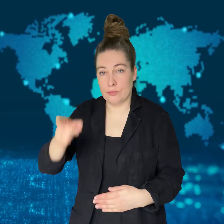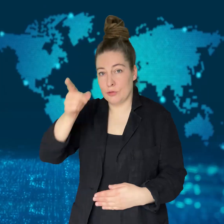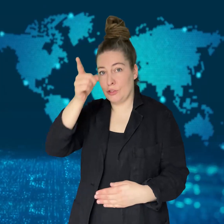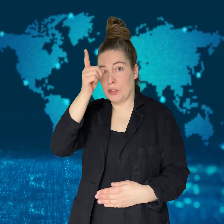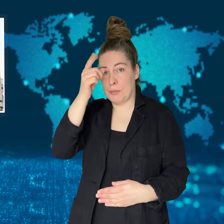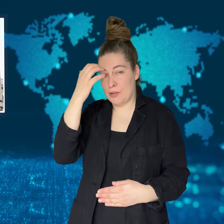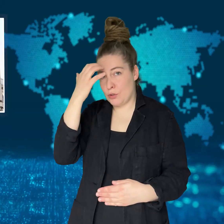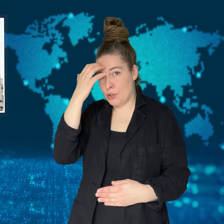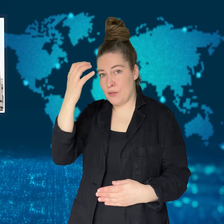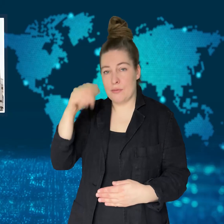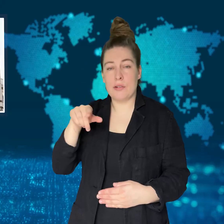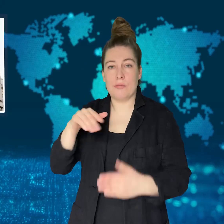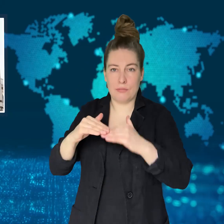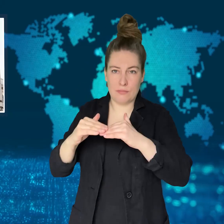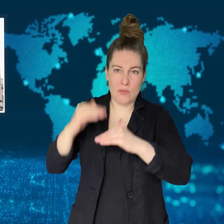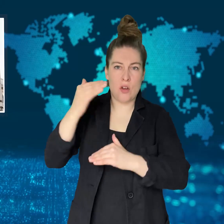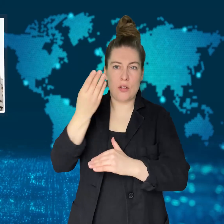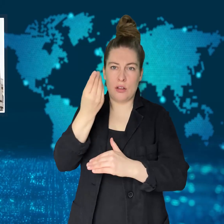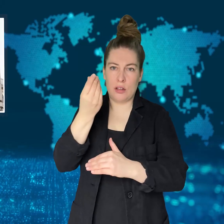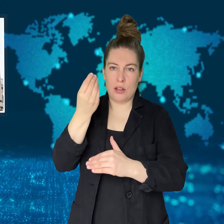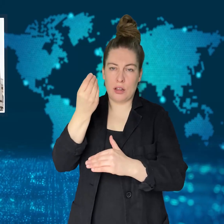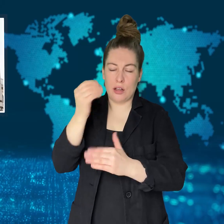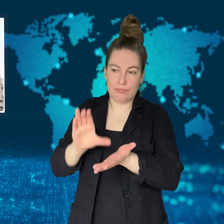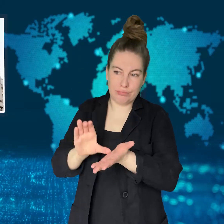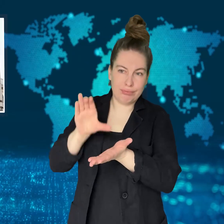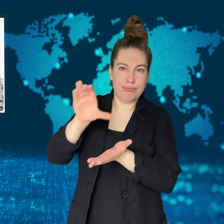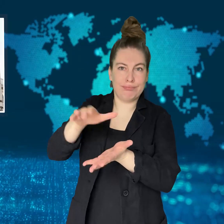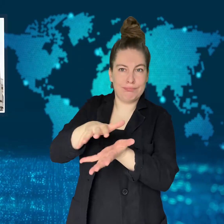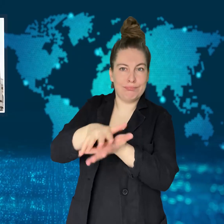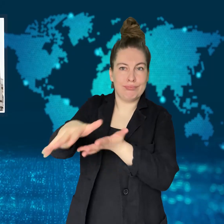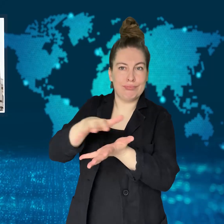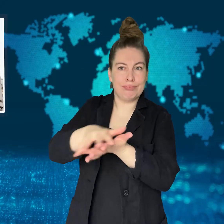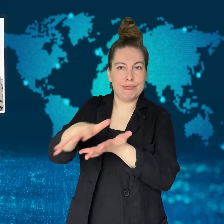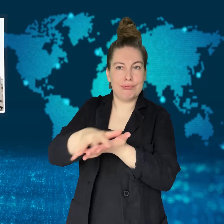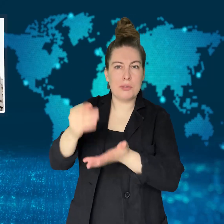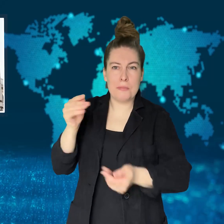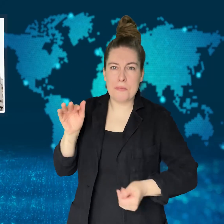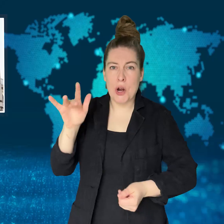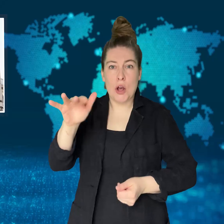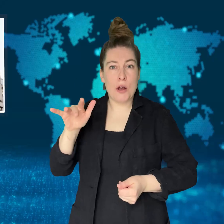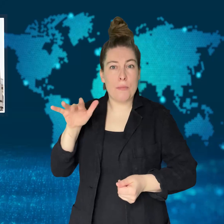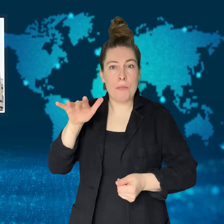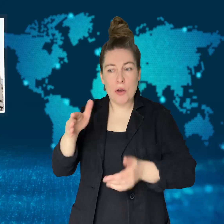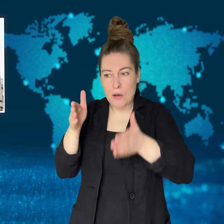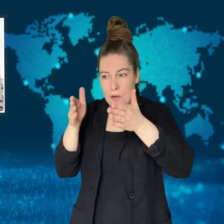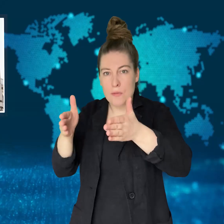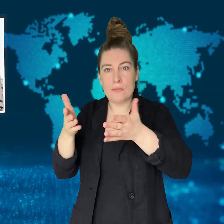Germany is investing billions into its military,